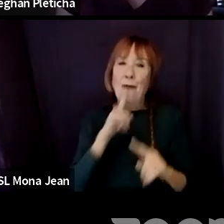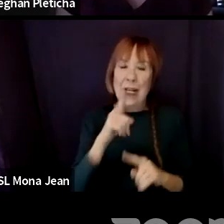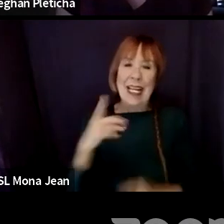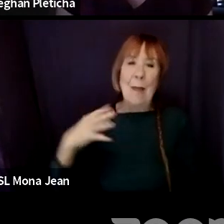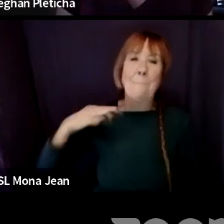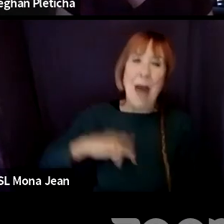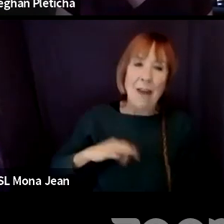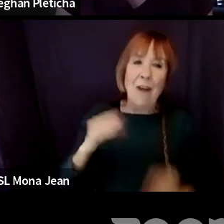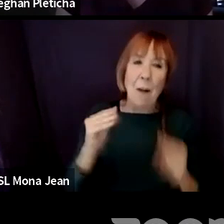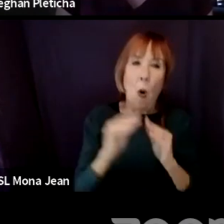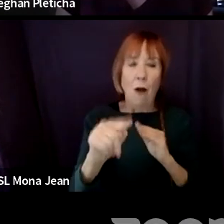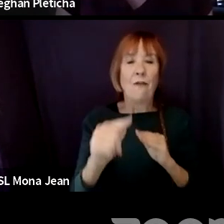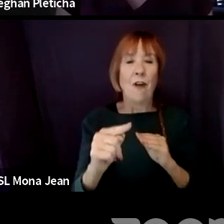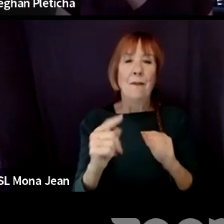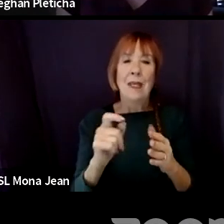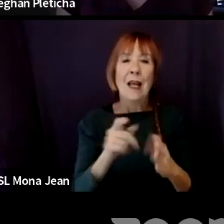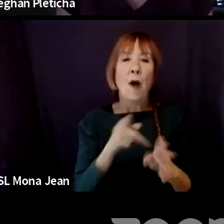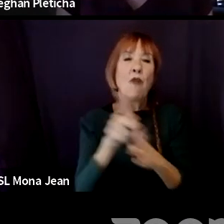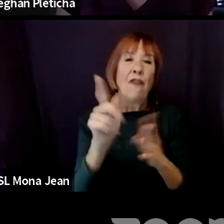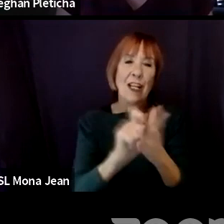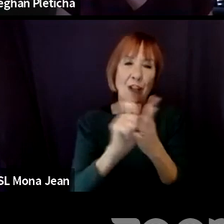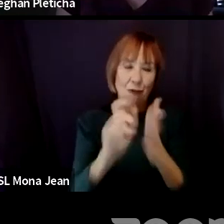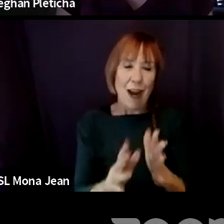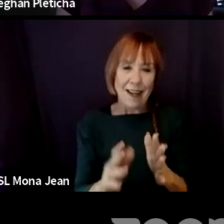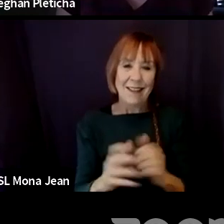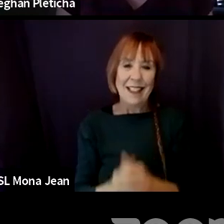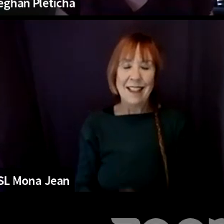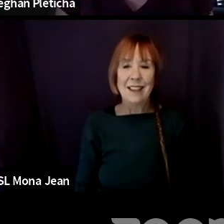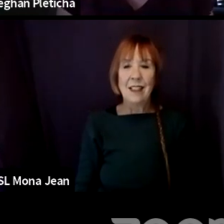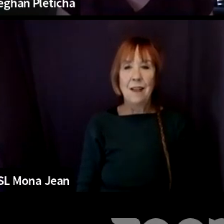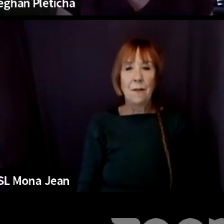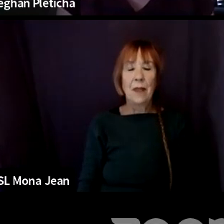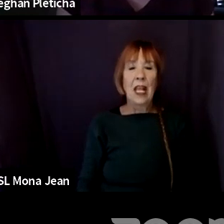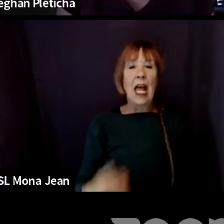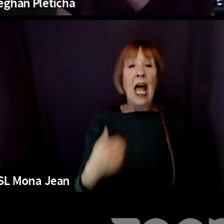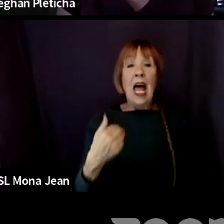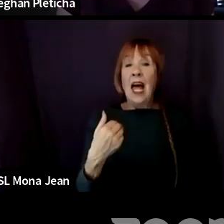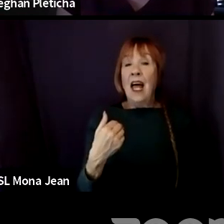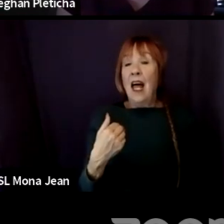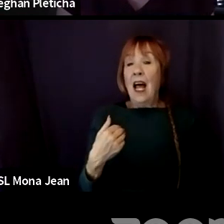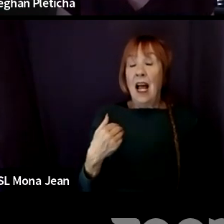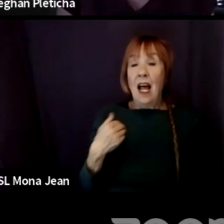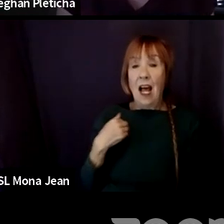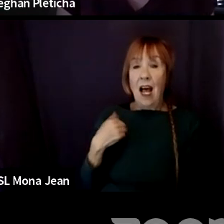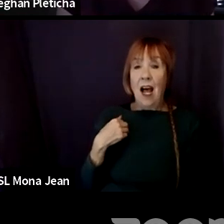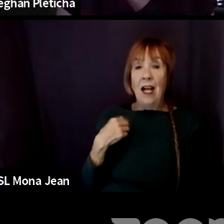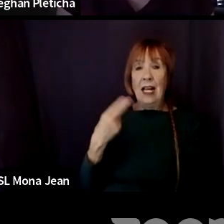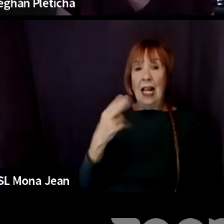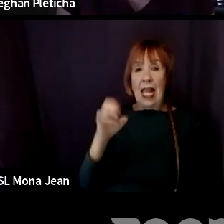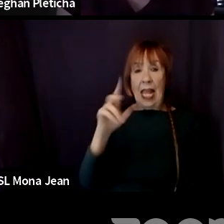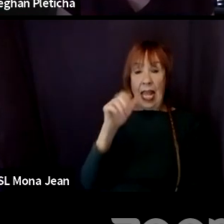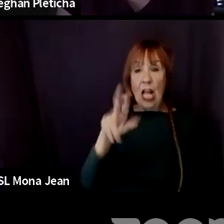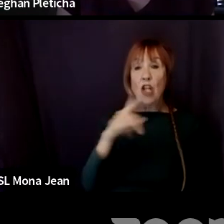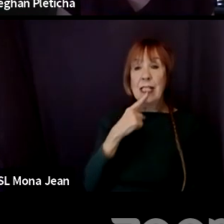what both of you guys are saying. I have a whole slew of people who read my scripts that I'm what it is, and also depending on what genre,